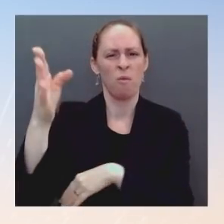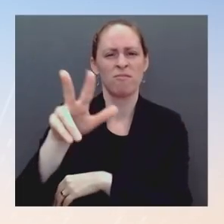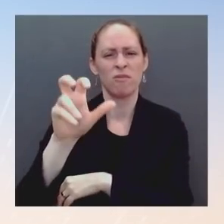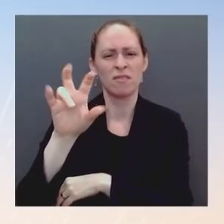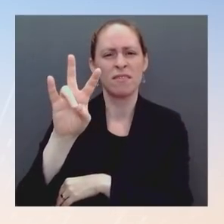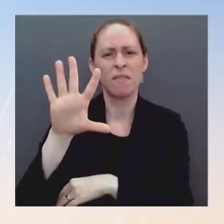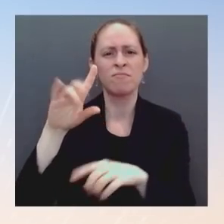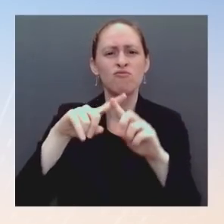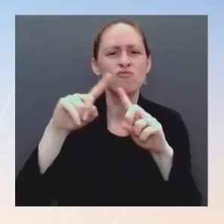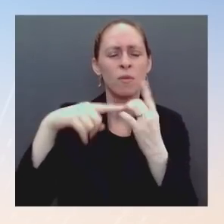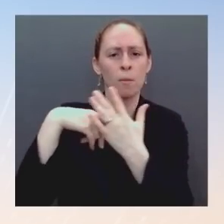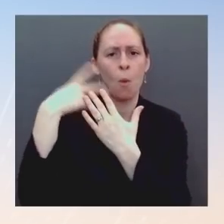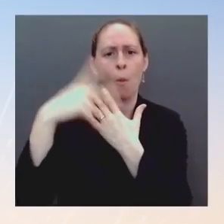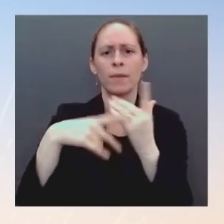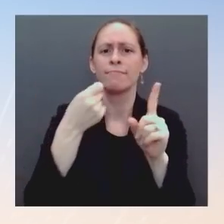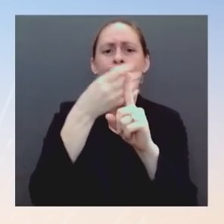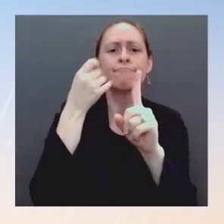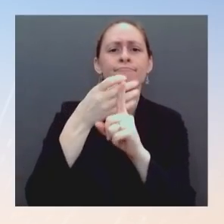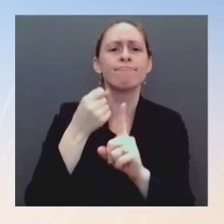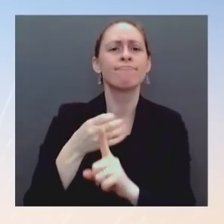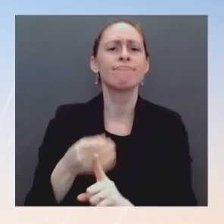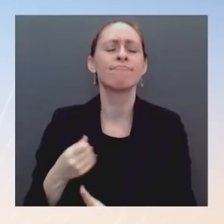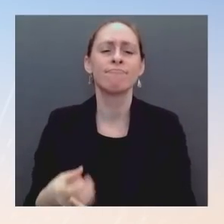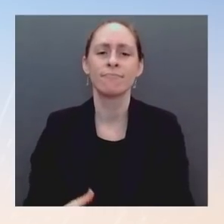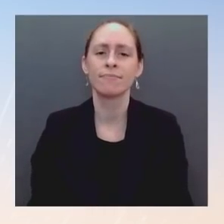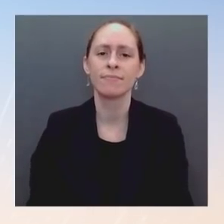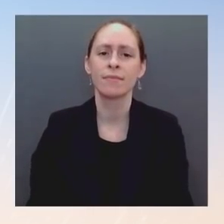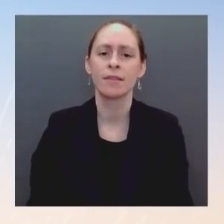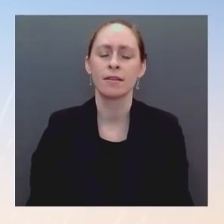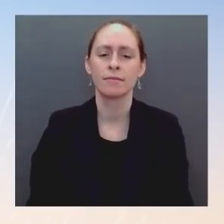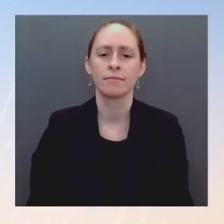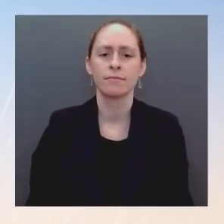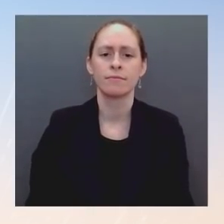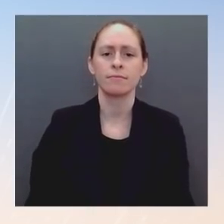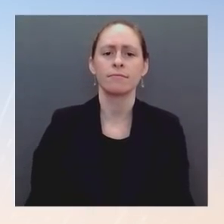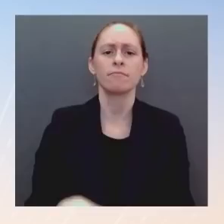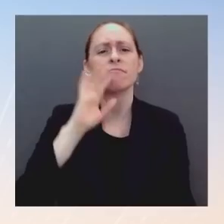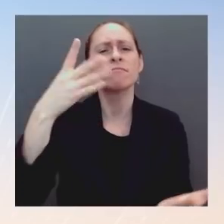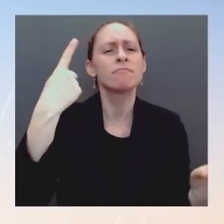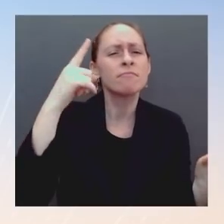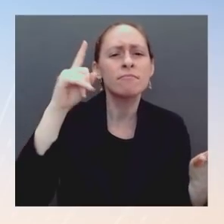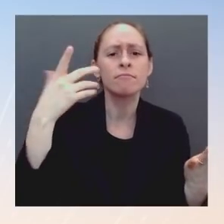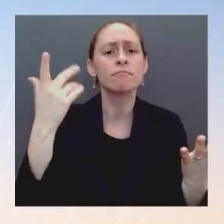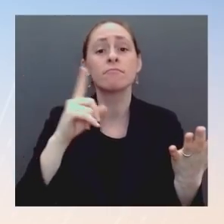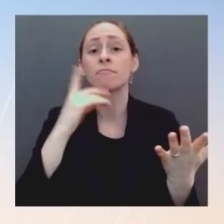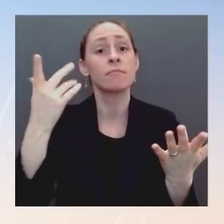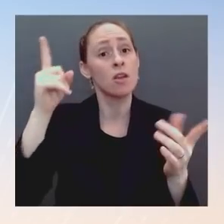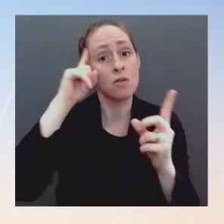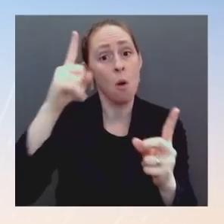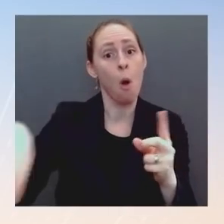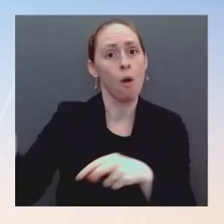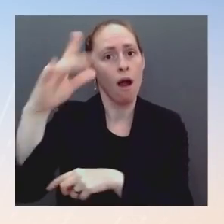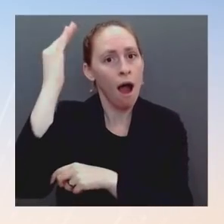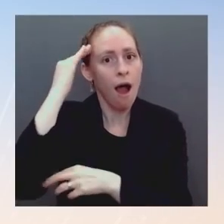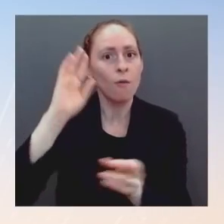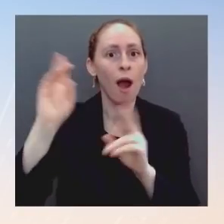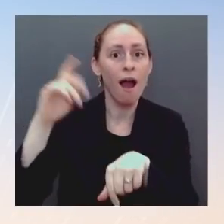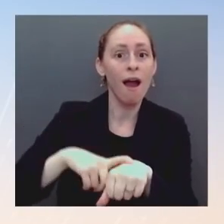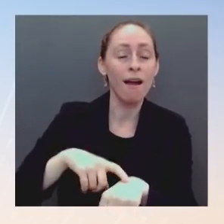across the country know what to apply for, who to contact for help, and how to get ready to rebuild, especially for underserved and overburdened communities